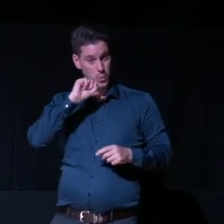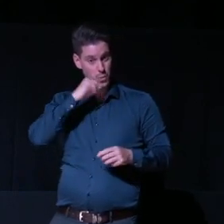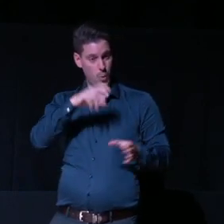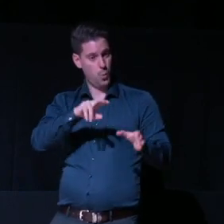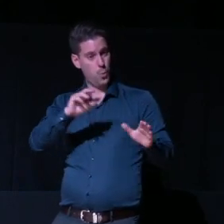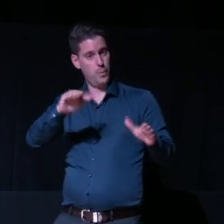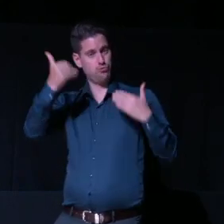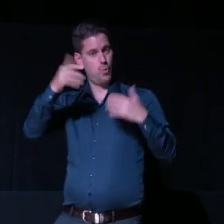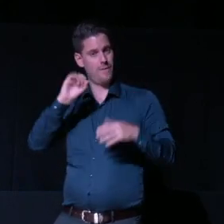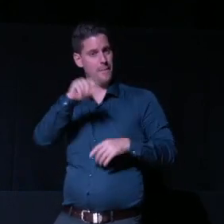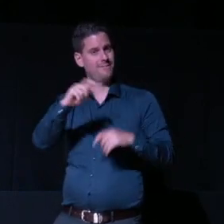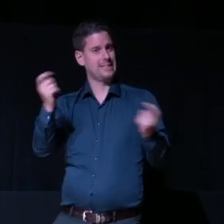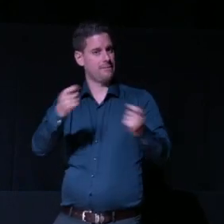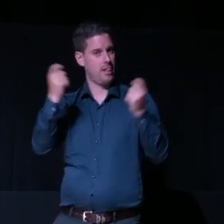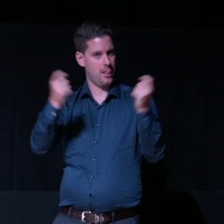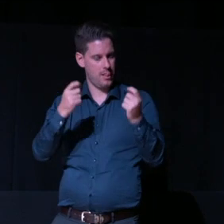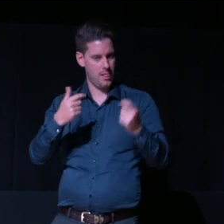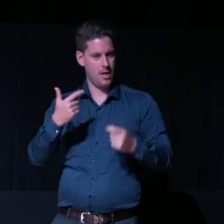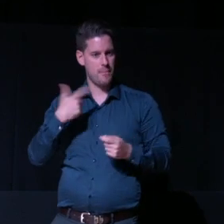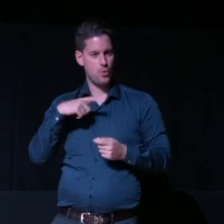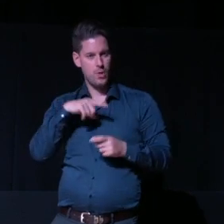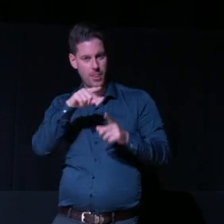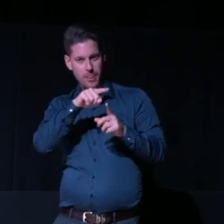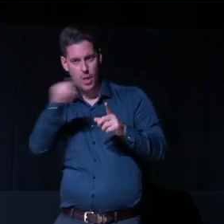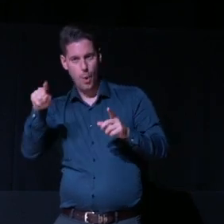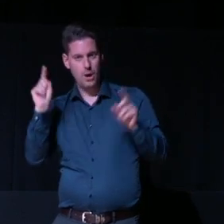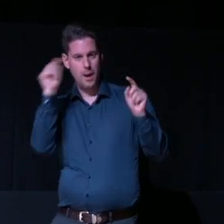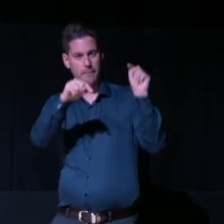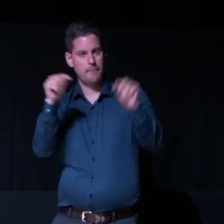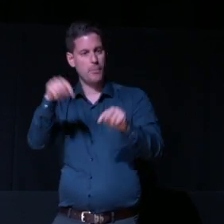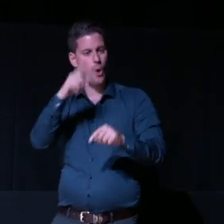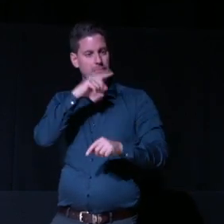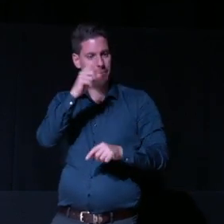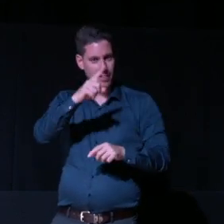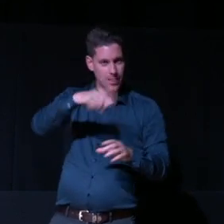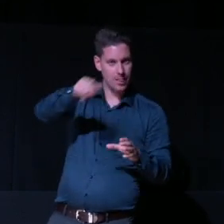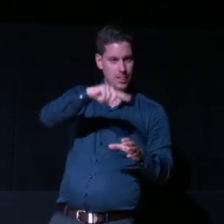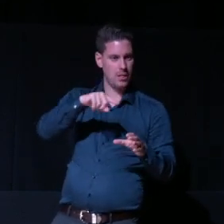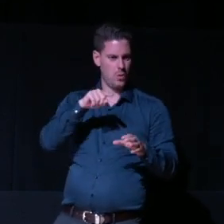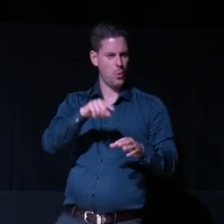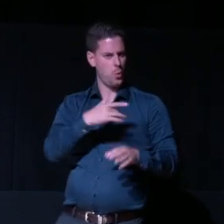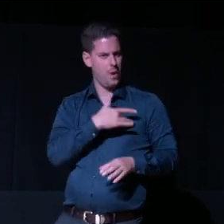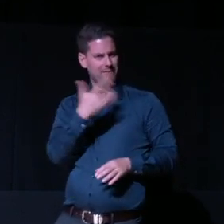because they perceived some of the people who were attending that festival as having offensive views. So it's kind of like